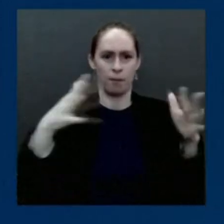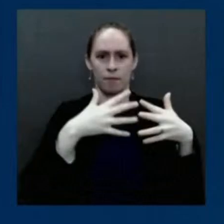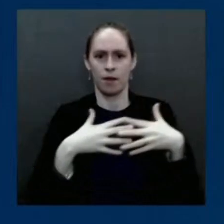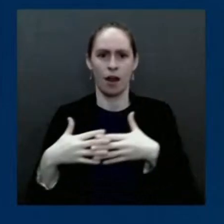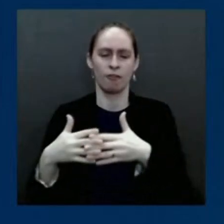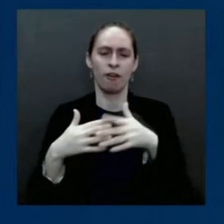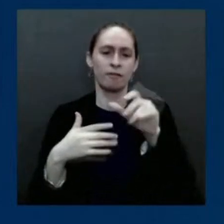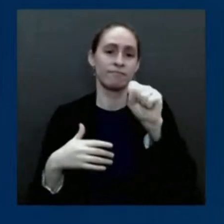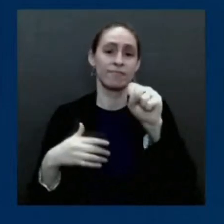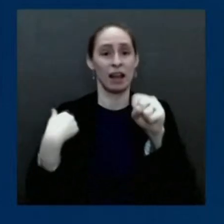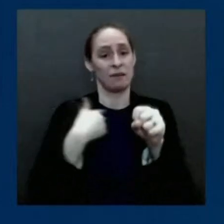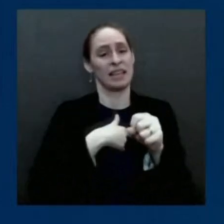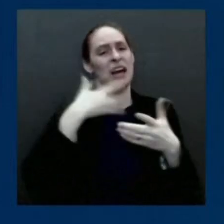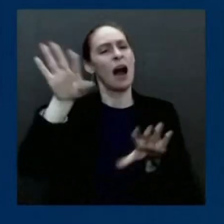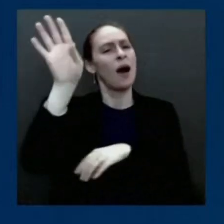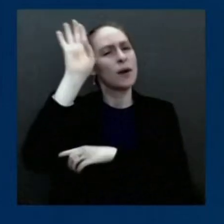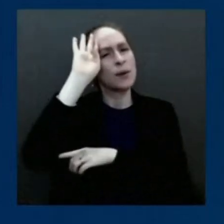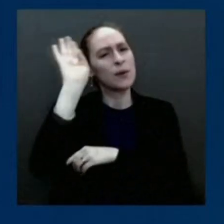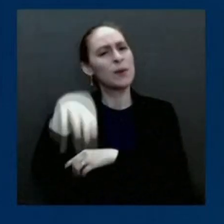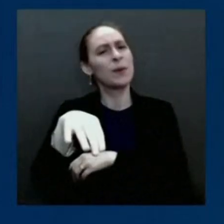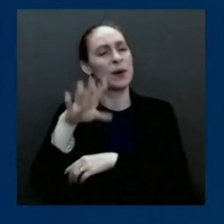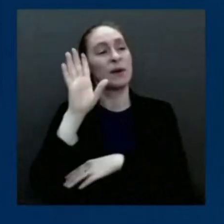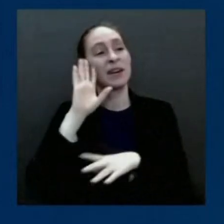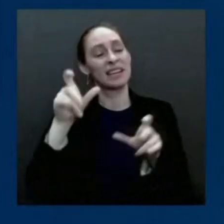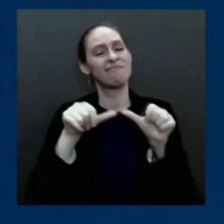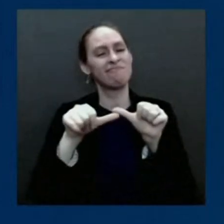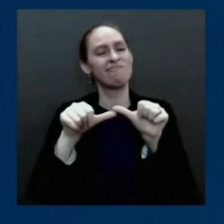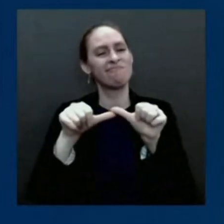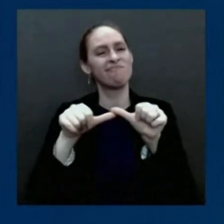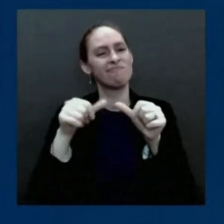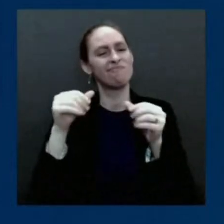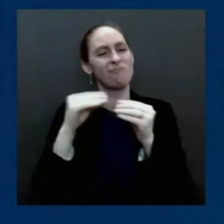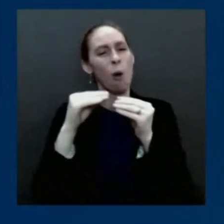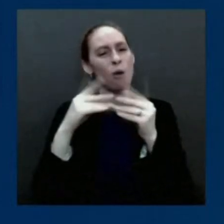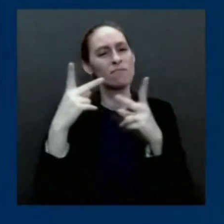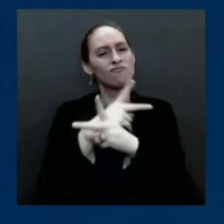COUNTRY AND WILL CONTINUE TO